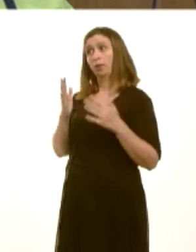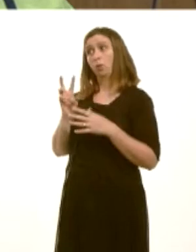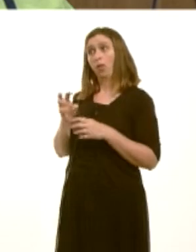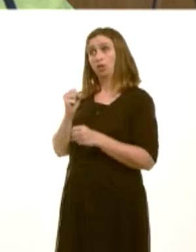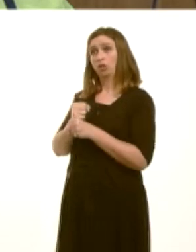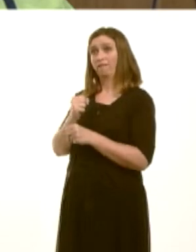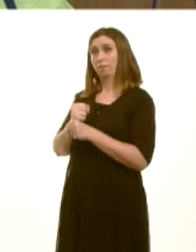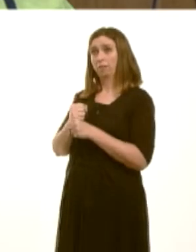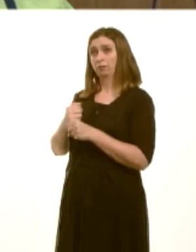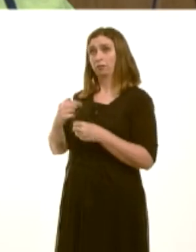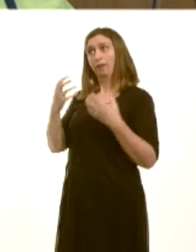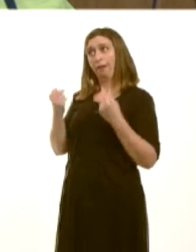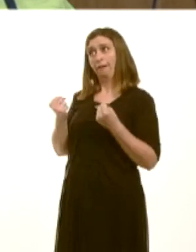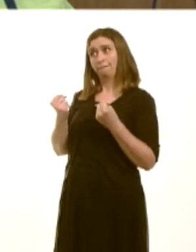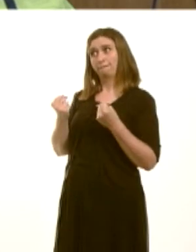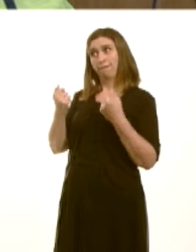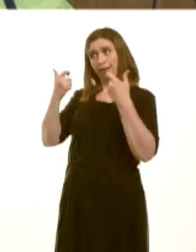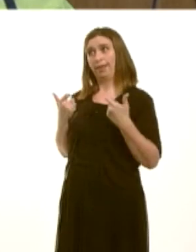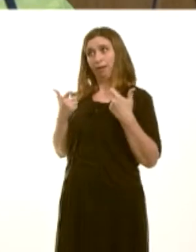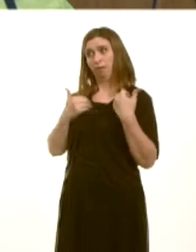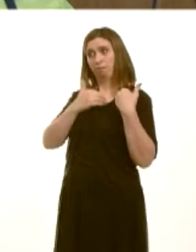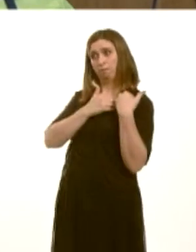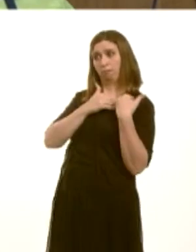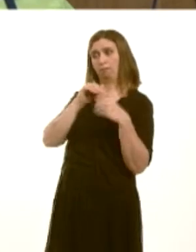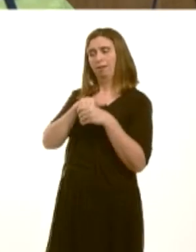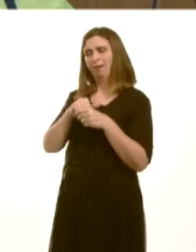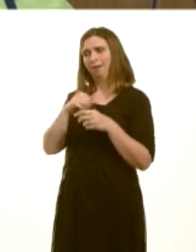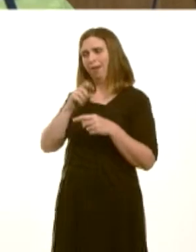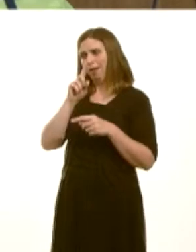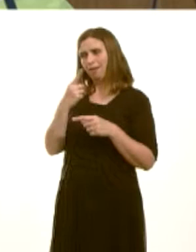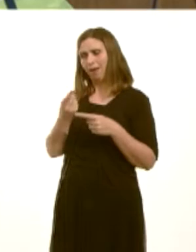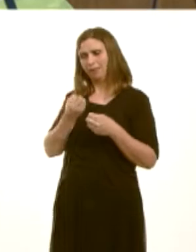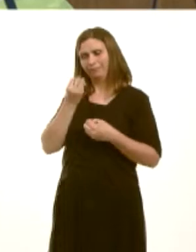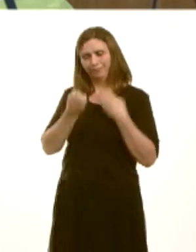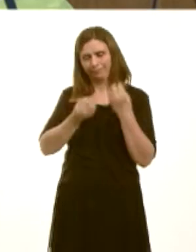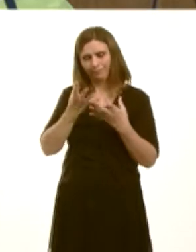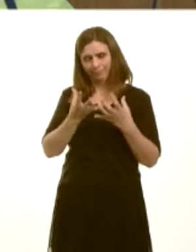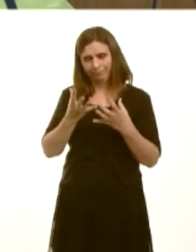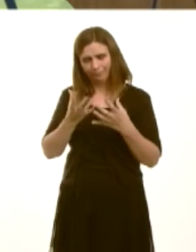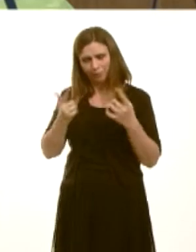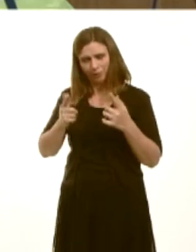I canít discuss in detail a specific proposal. What I can say to the Member is that local